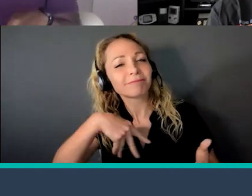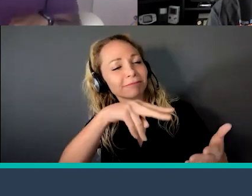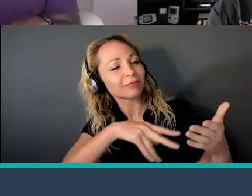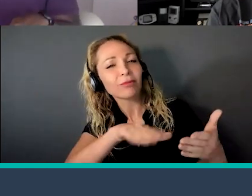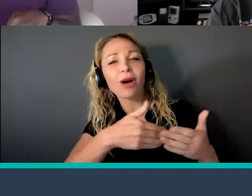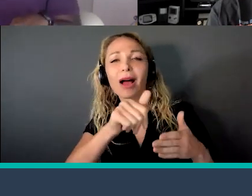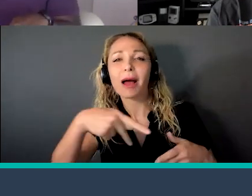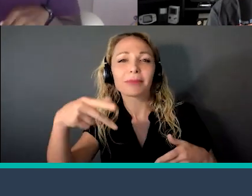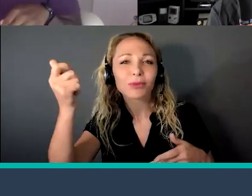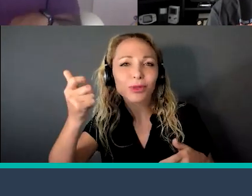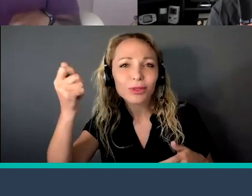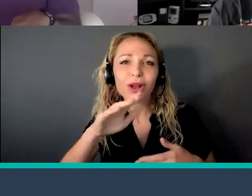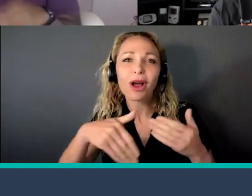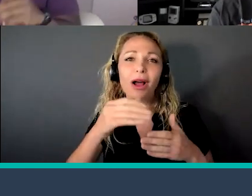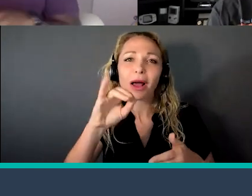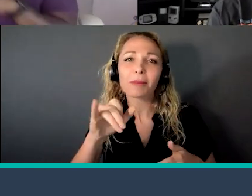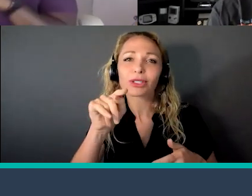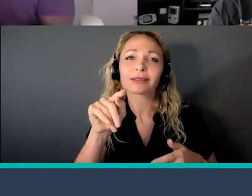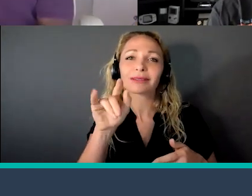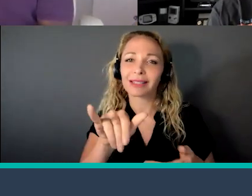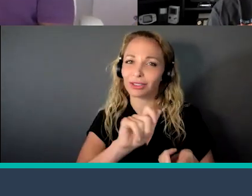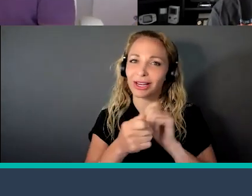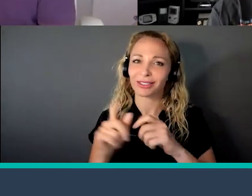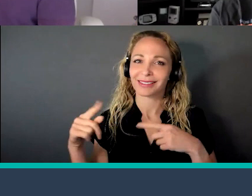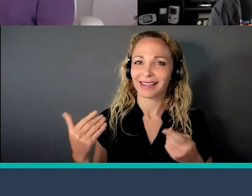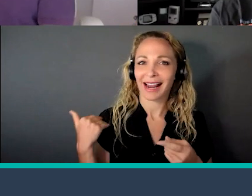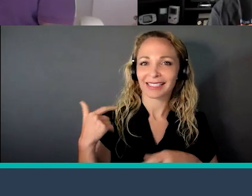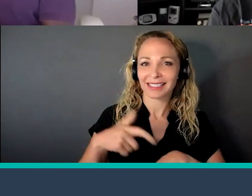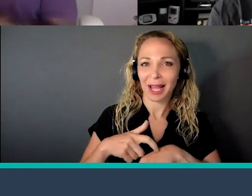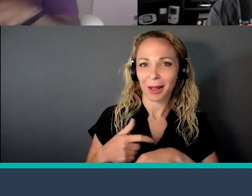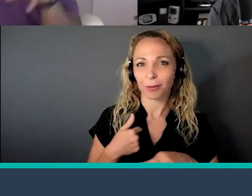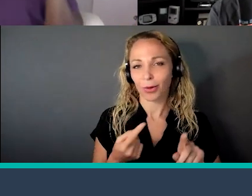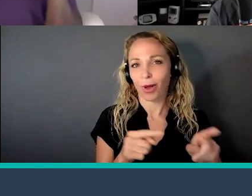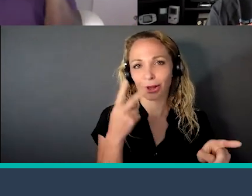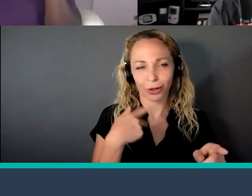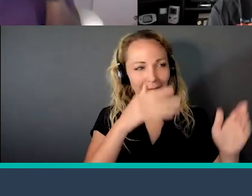OBJECTS THAT CHANGED SINCE THE LAST TIME WE LOOKED. WE LOOK AT ALL OF THOSE OBJECTS.